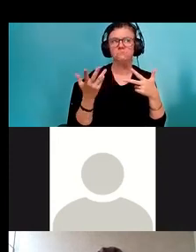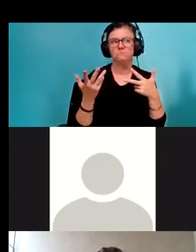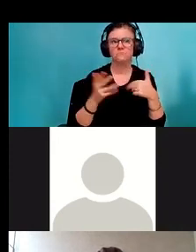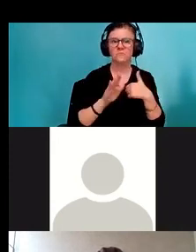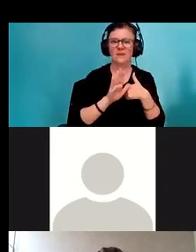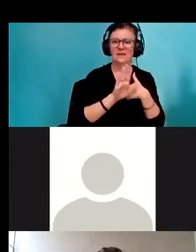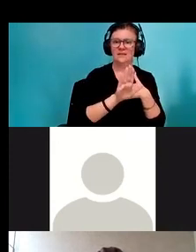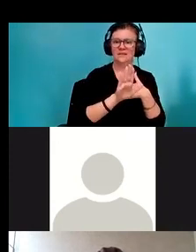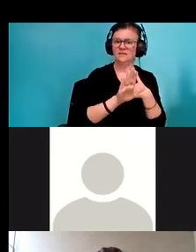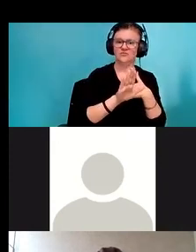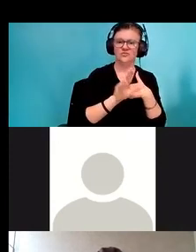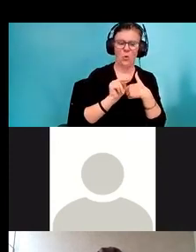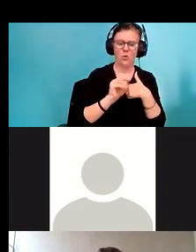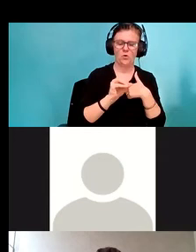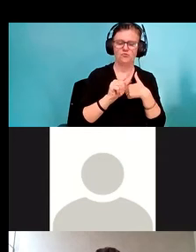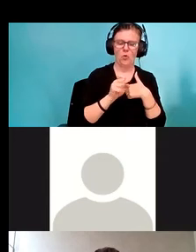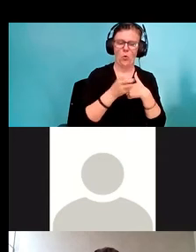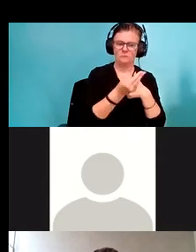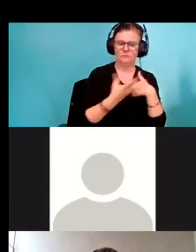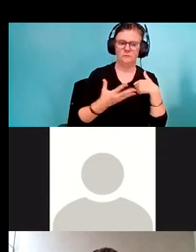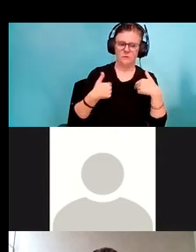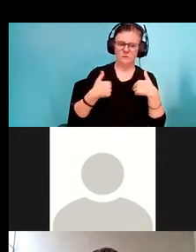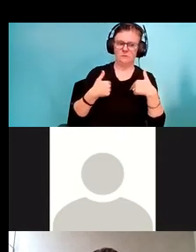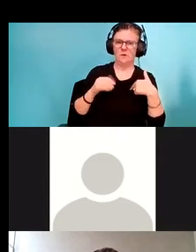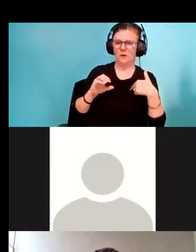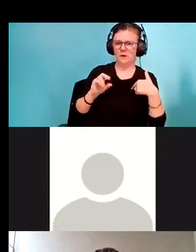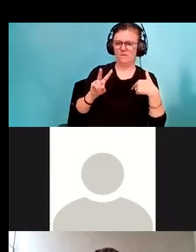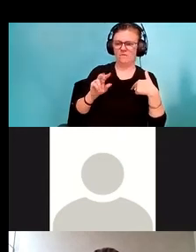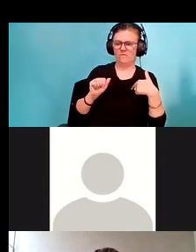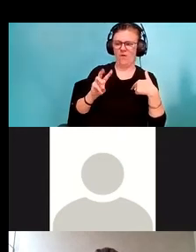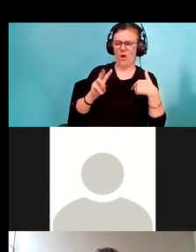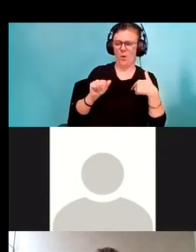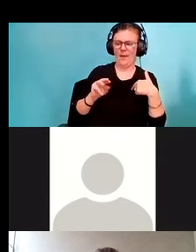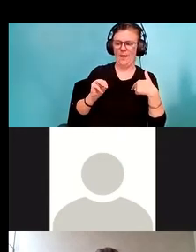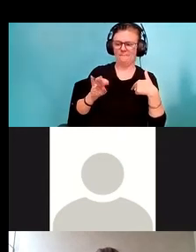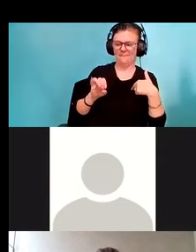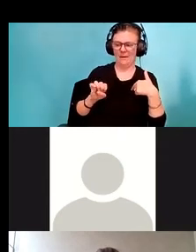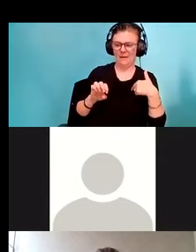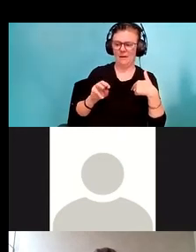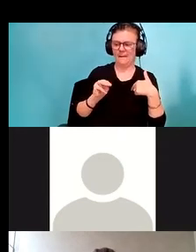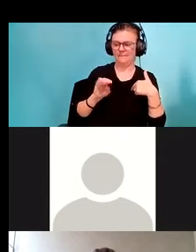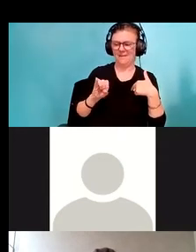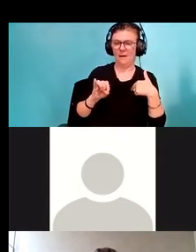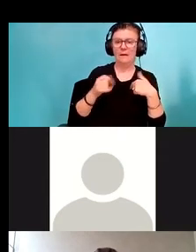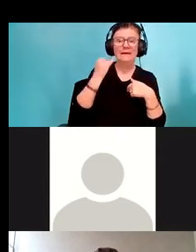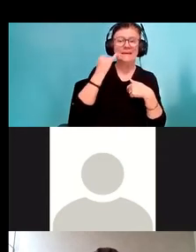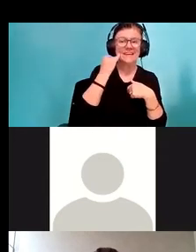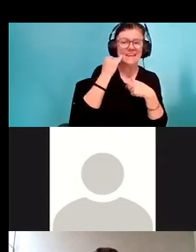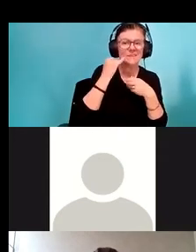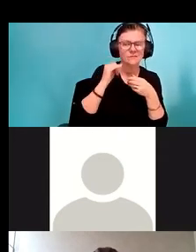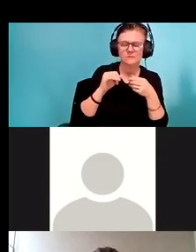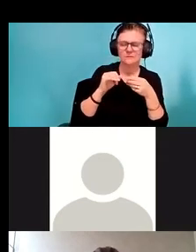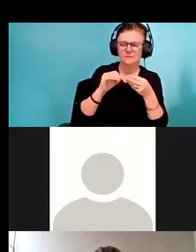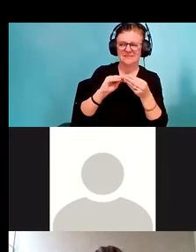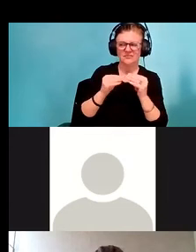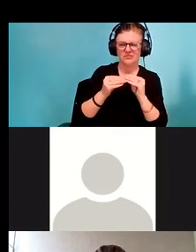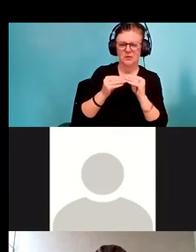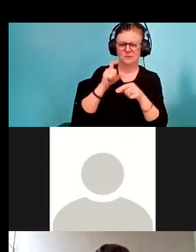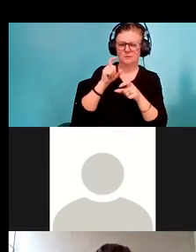directly to us at VAWA MEI. This is where you should write about any number that is going to sort of raise our eyebrows,